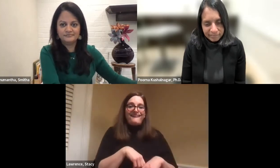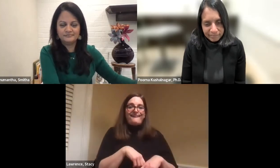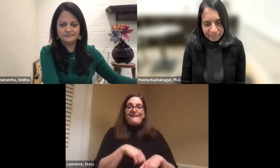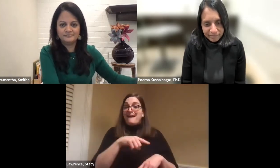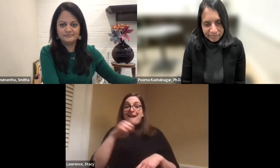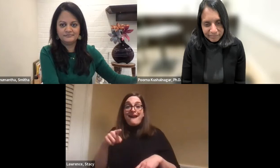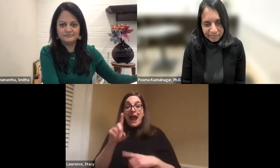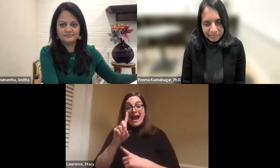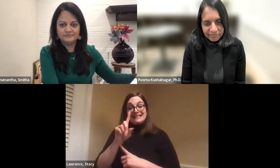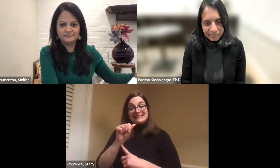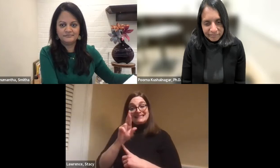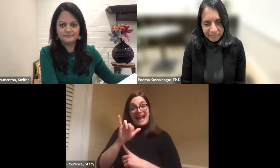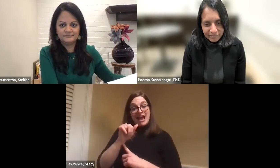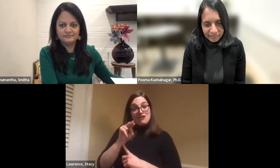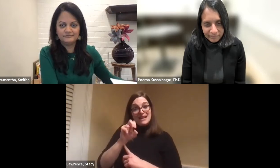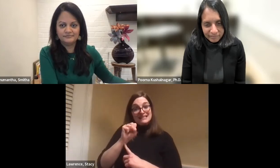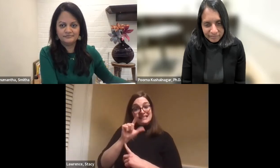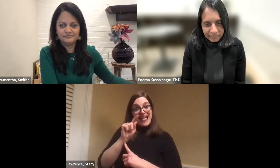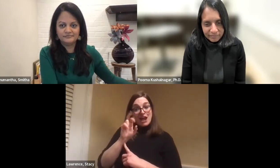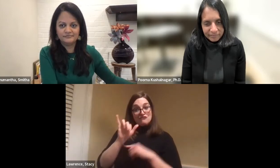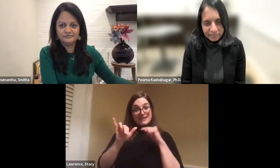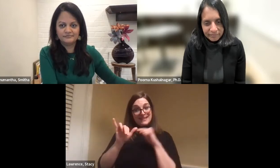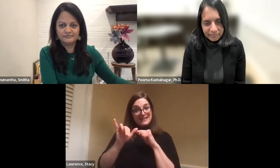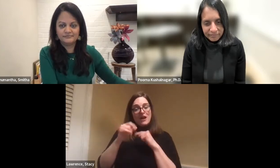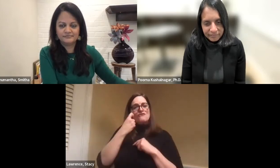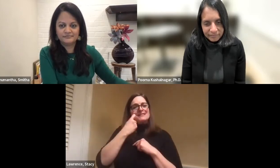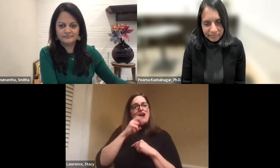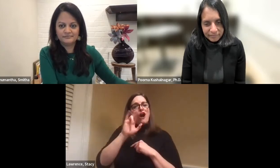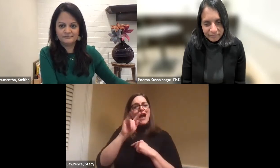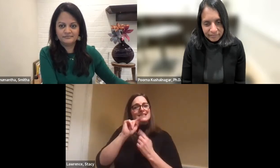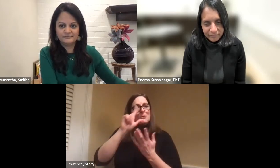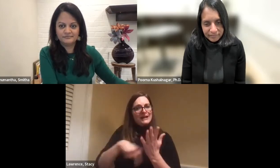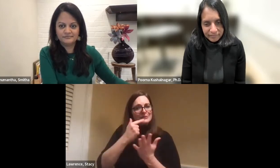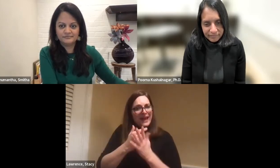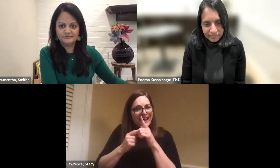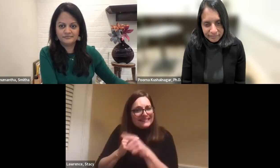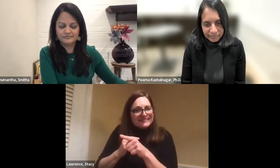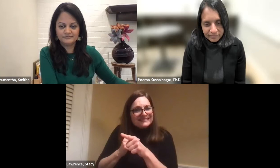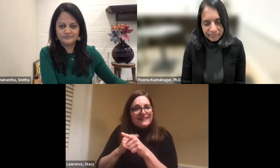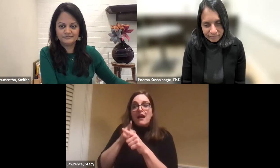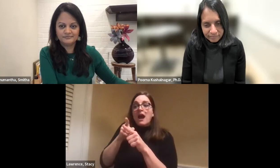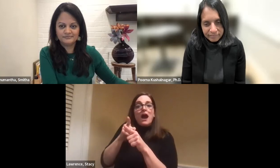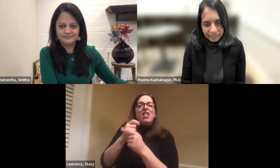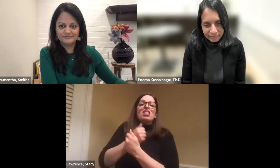Somebody who recently graduated from RSD, Darian Slattery, also, who was an RIT graduate...